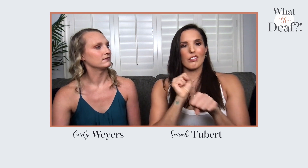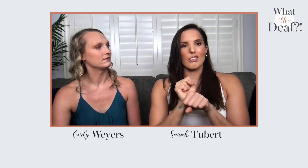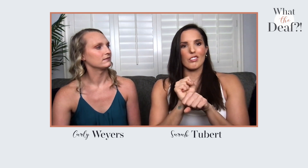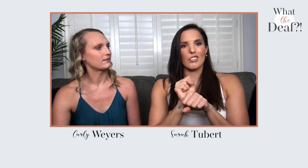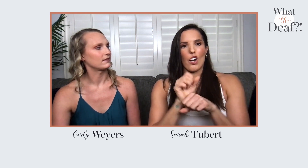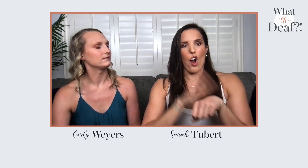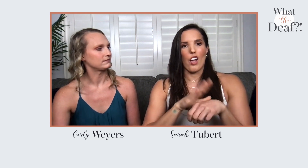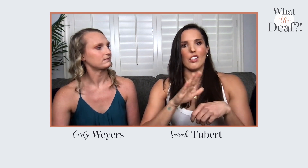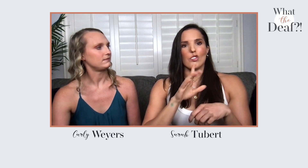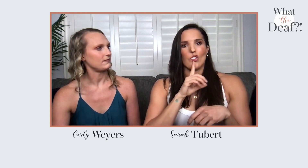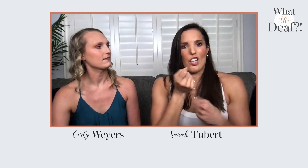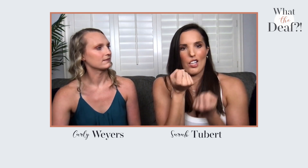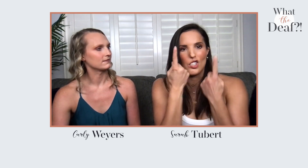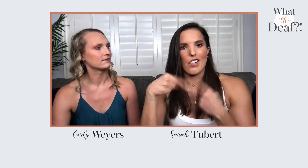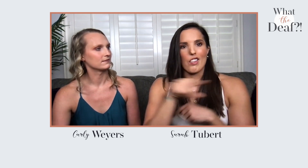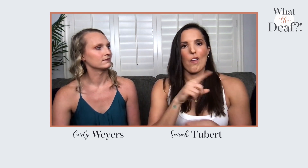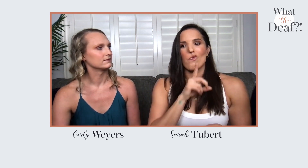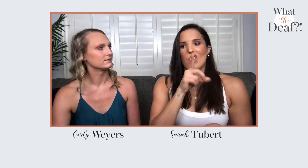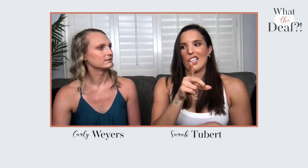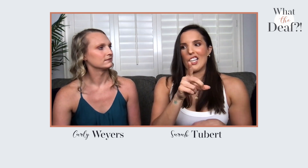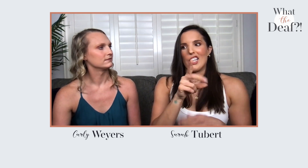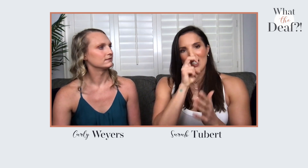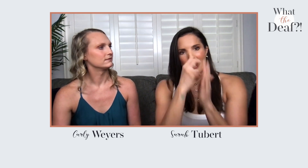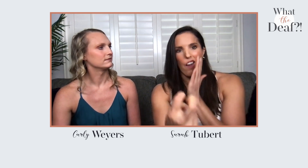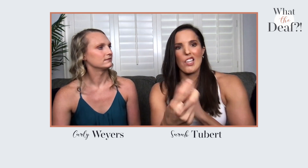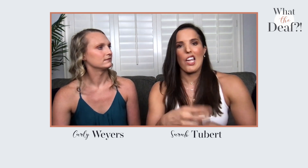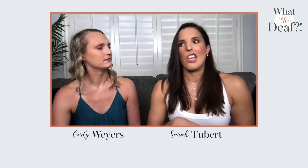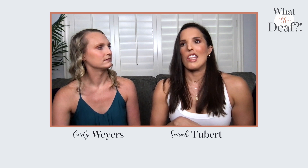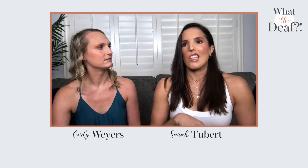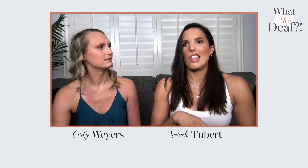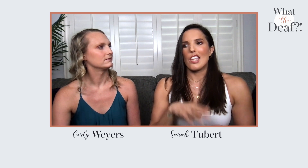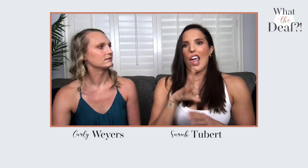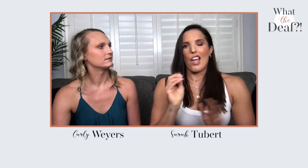I had to put into it to really understand them and to really dive into the conversations.